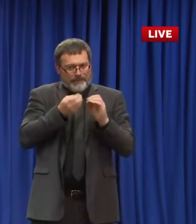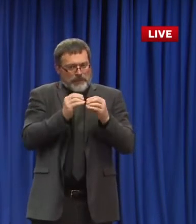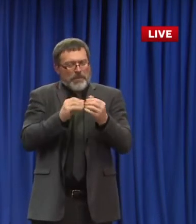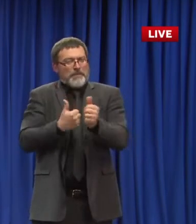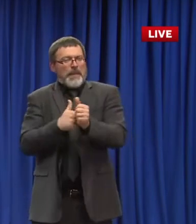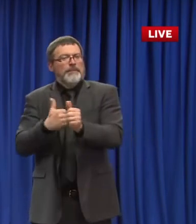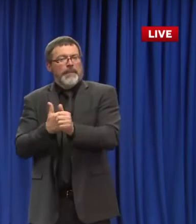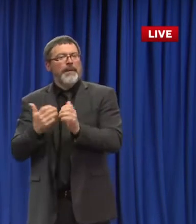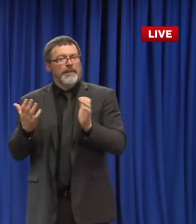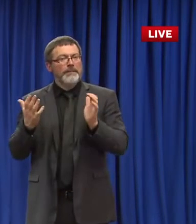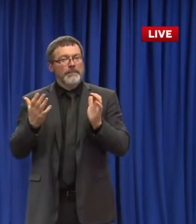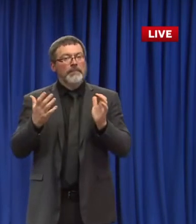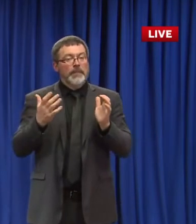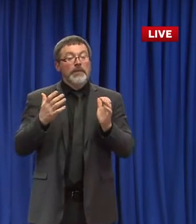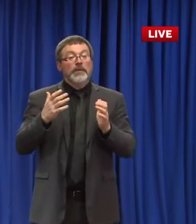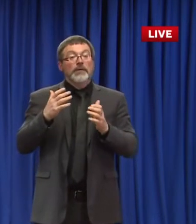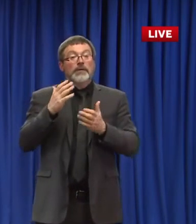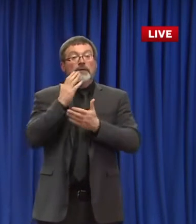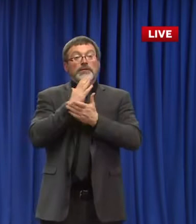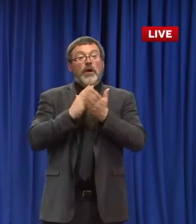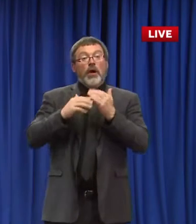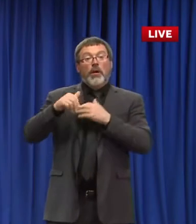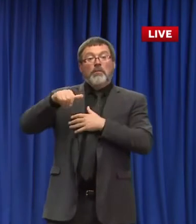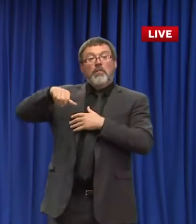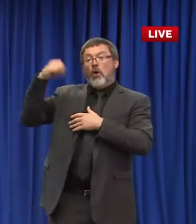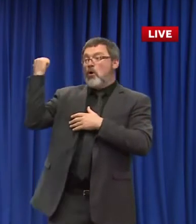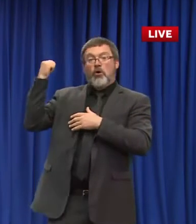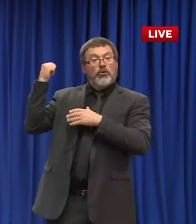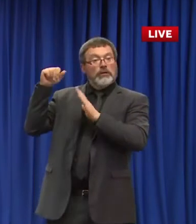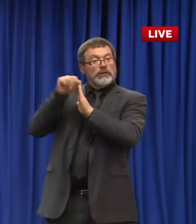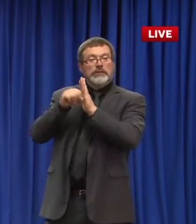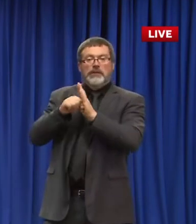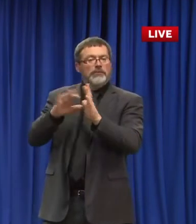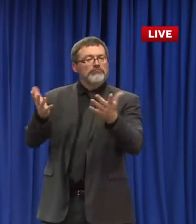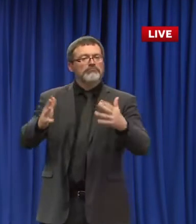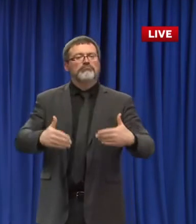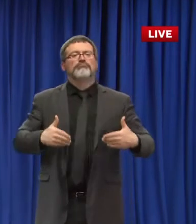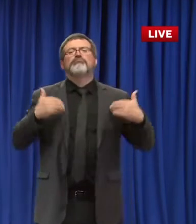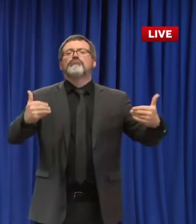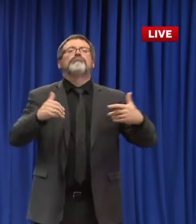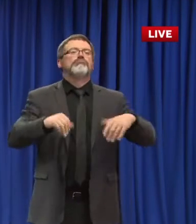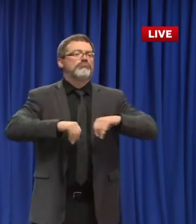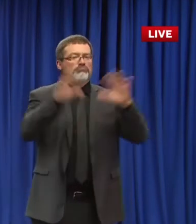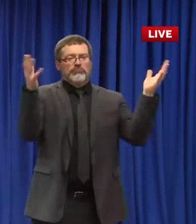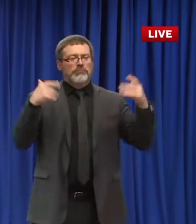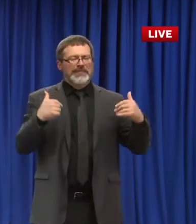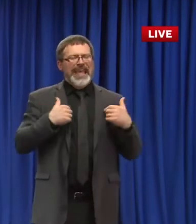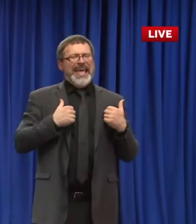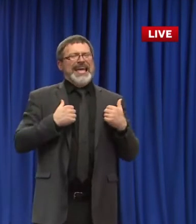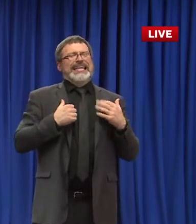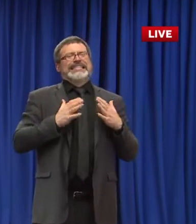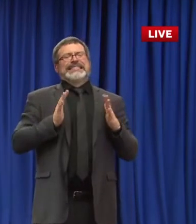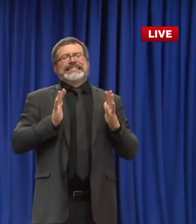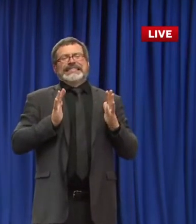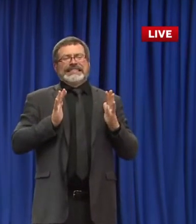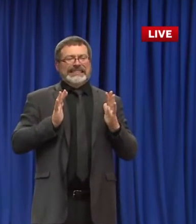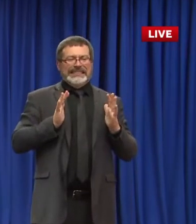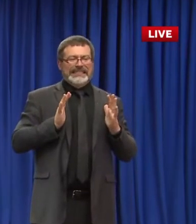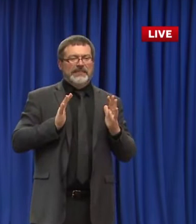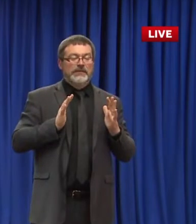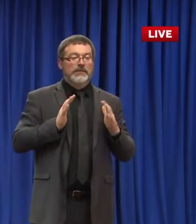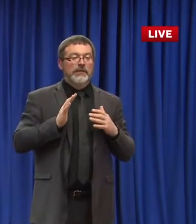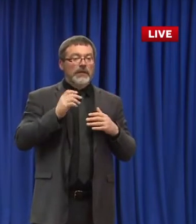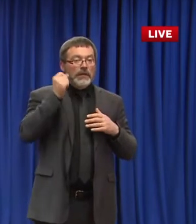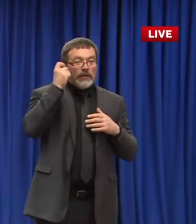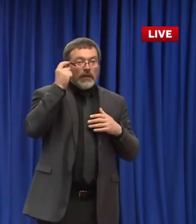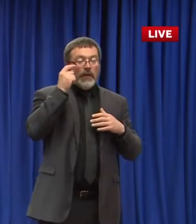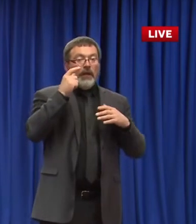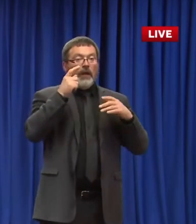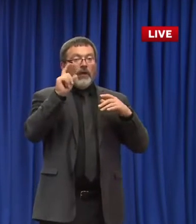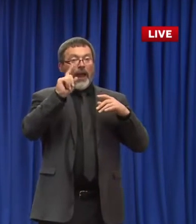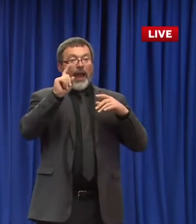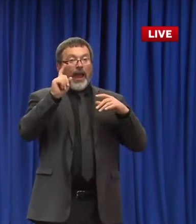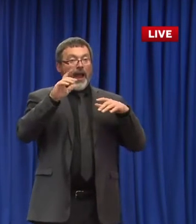THAT ARE BEING MADE, YOU KNOW, THERE’S A LOT OTHER PARTS OF THE COUNTRY WHERE THEY CAN JUST SAVE USE THE TERM RIP THE BAND-AID OFF OPEN EVERYTHING UP AND THEY KIND OF HOPE FOR THE BEST A LOT